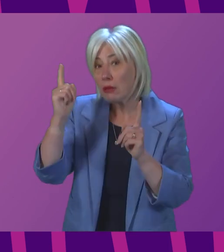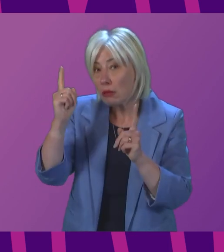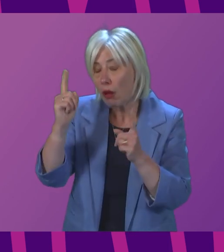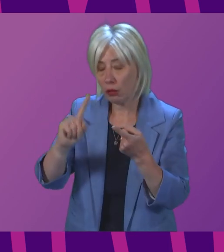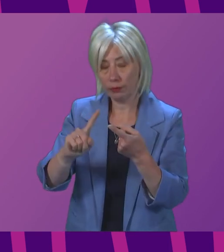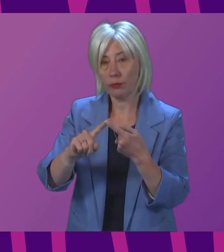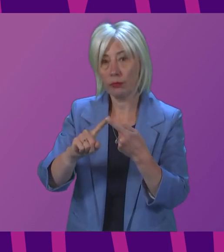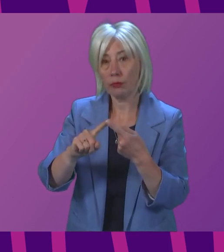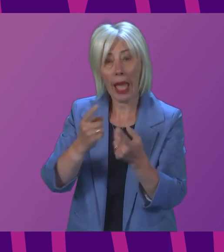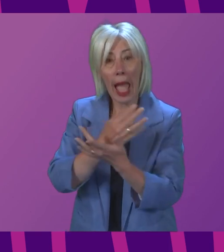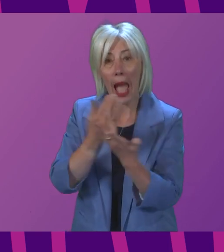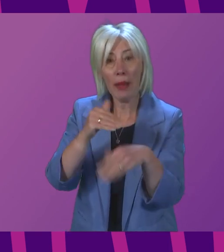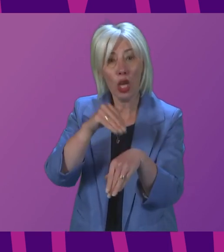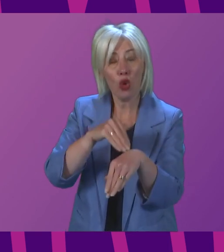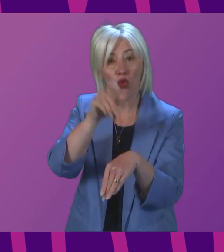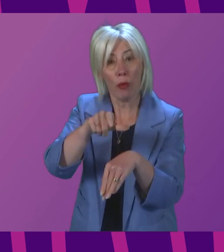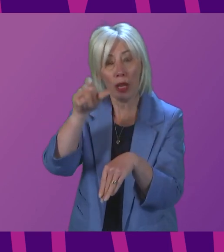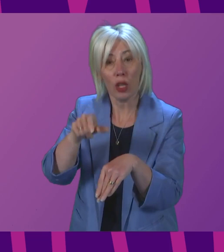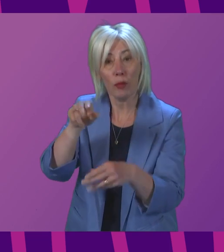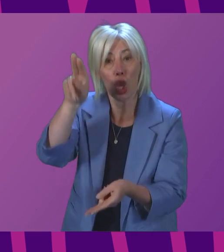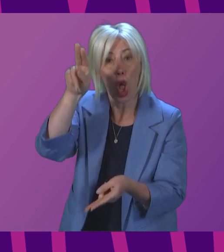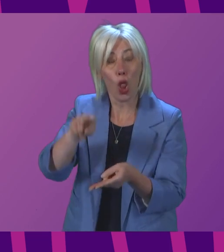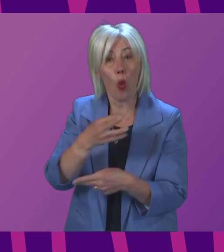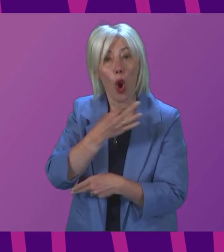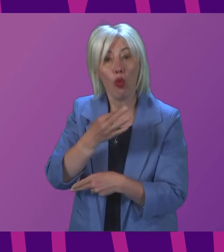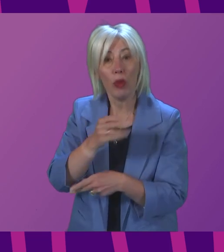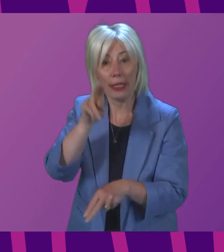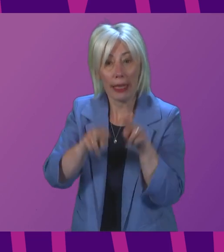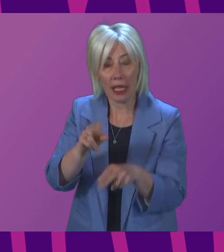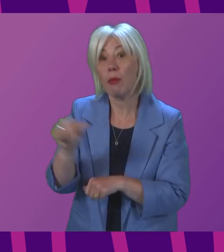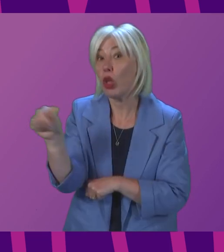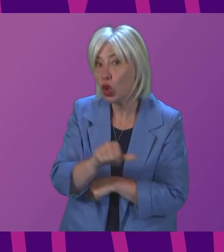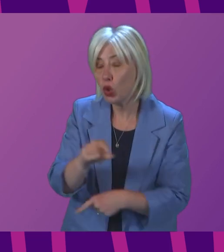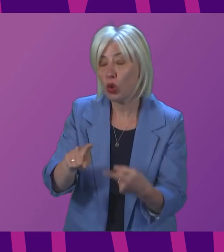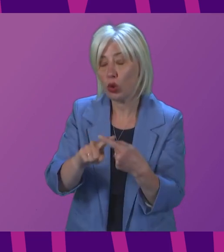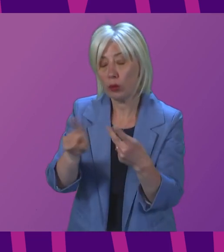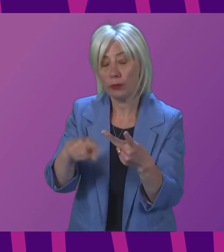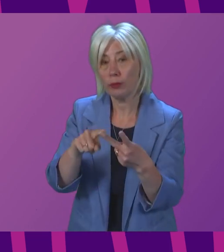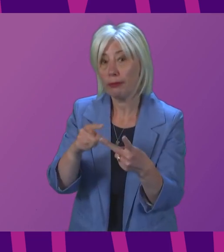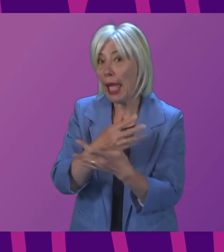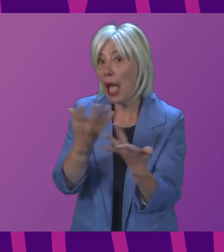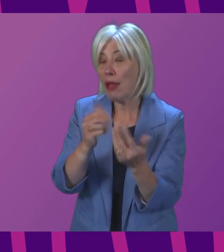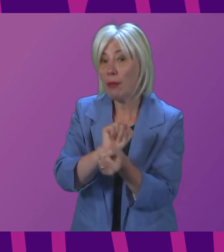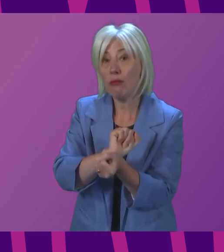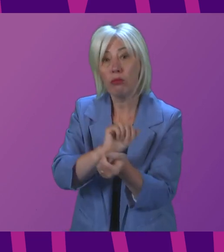how many criminals were given a lower risk assessment than they should have been and, secondly, how many were freed from prison before that was safe?